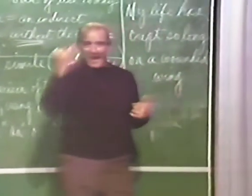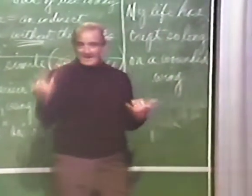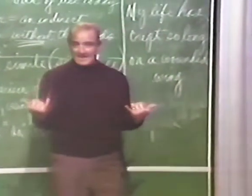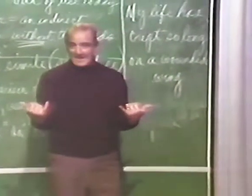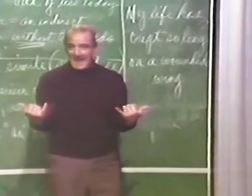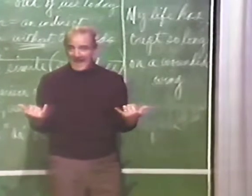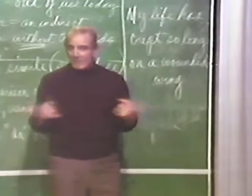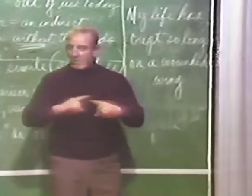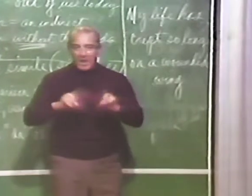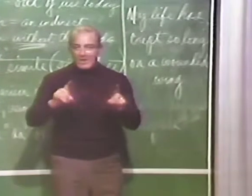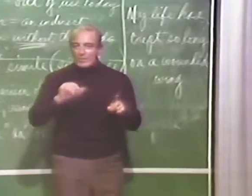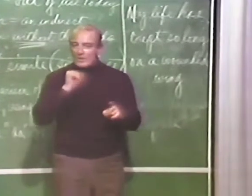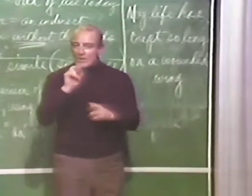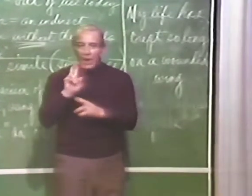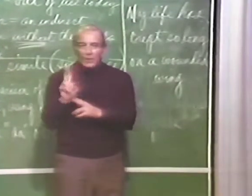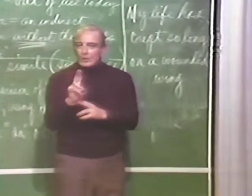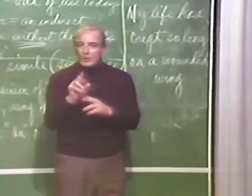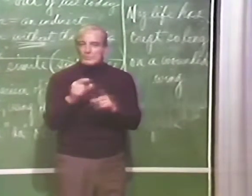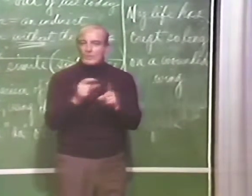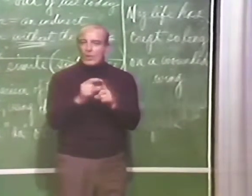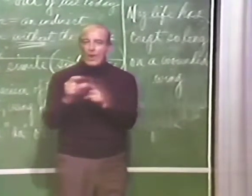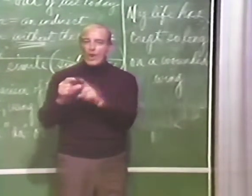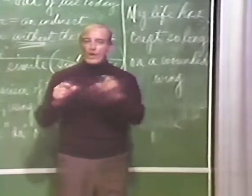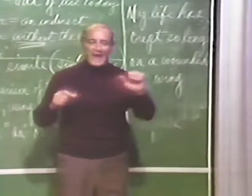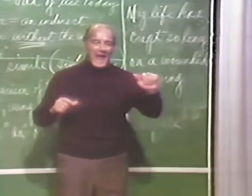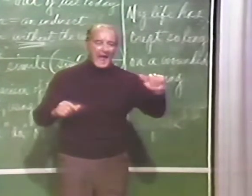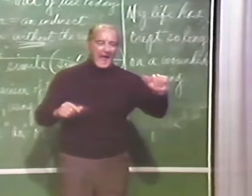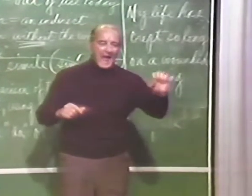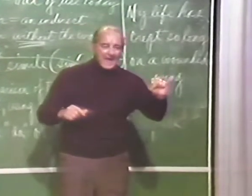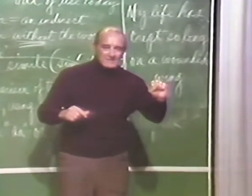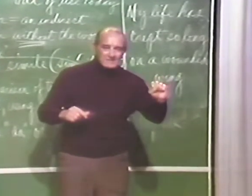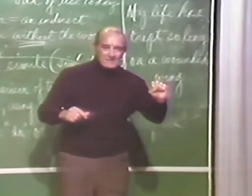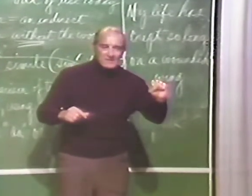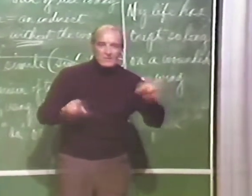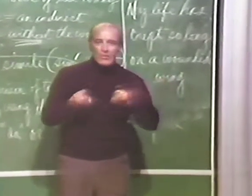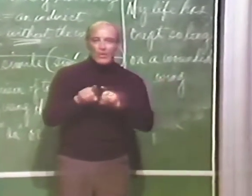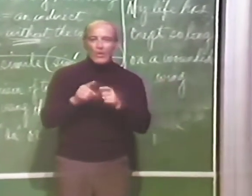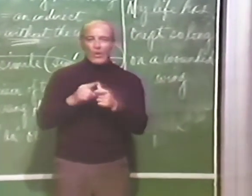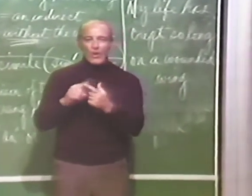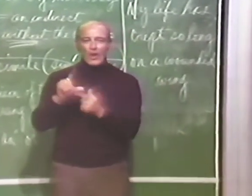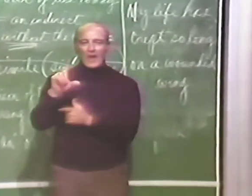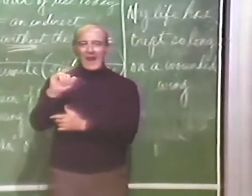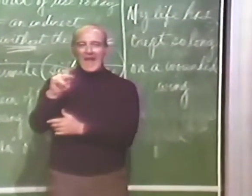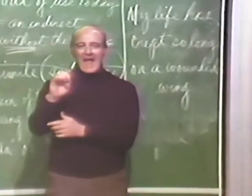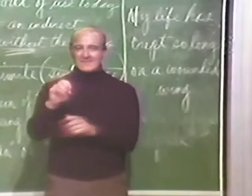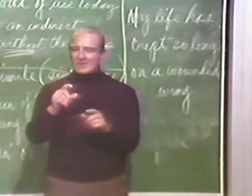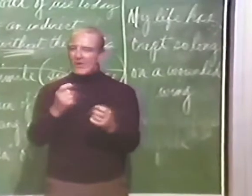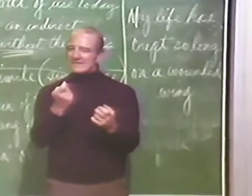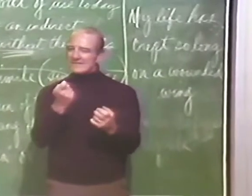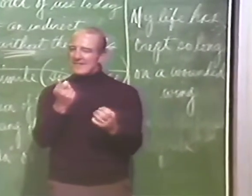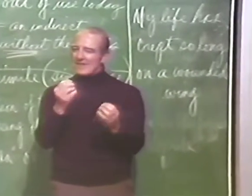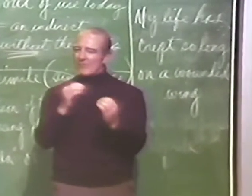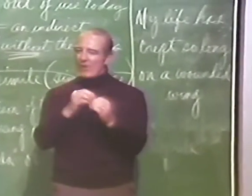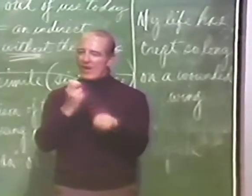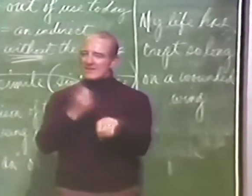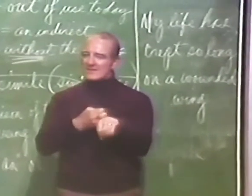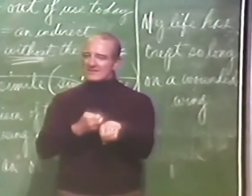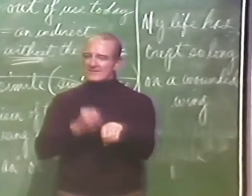ALL RIGHT, YOU GET THE IDEA NOW, BUT WE DON'T USE THE WORD "AS" OR "LIKE,"